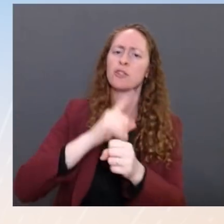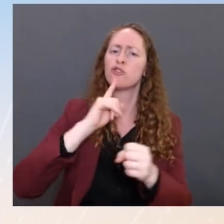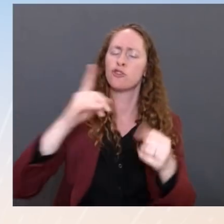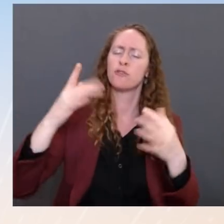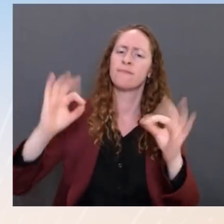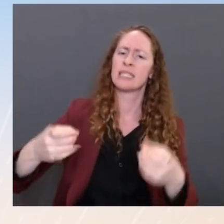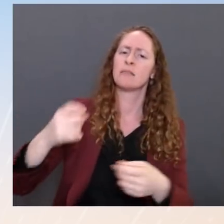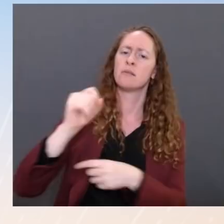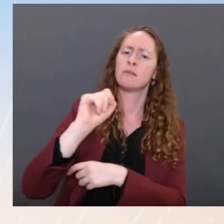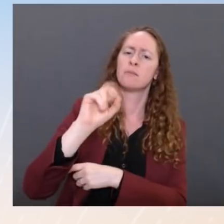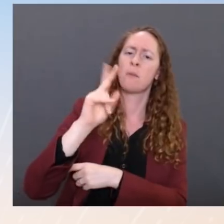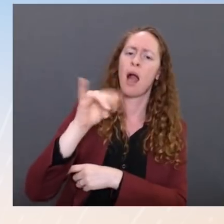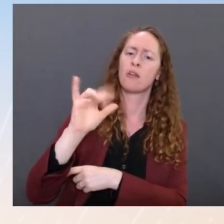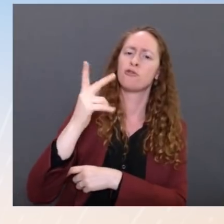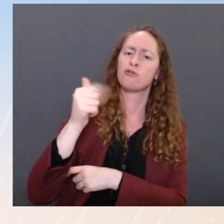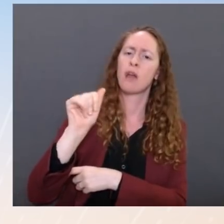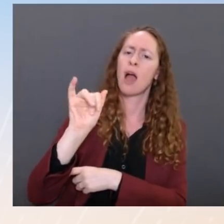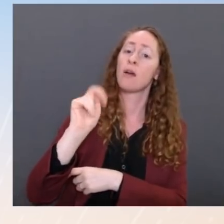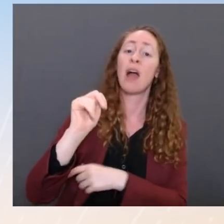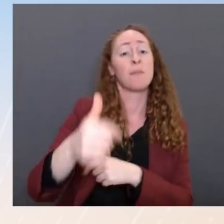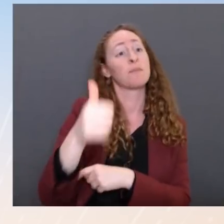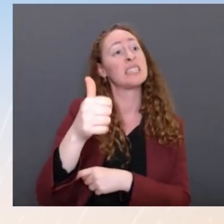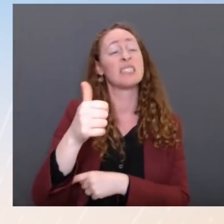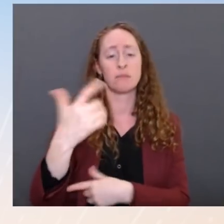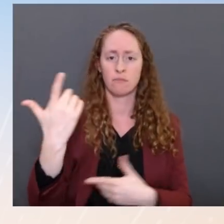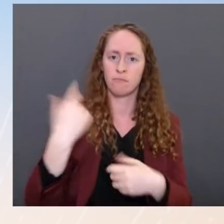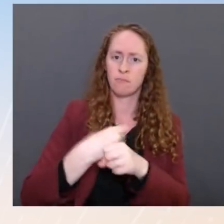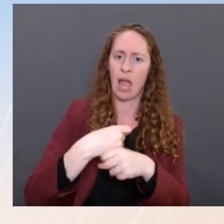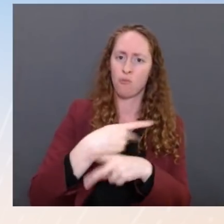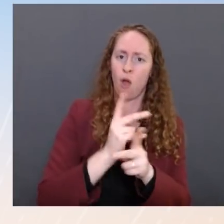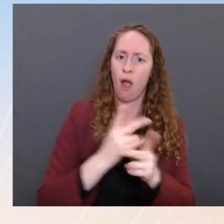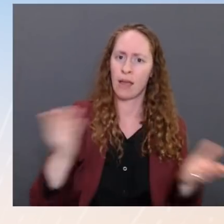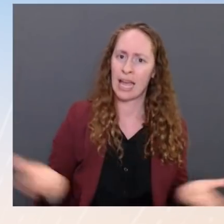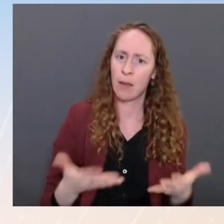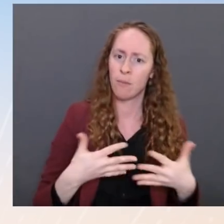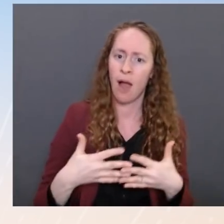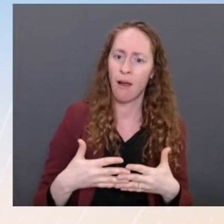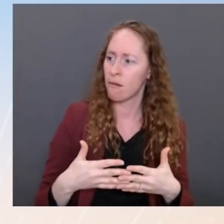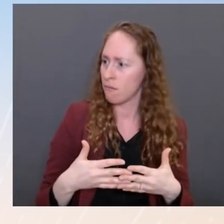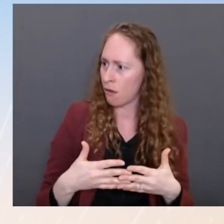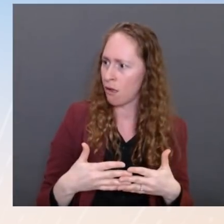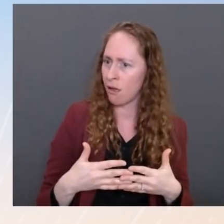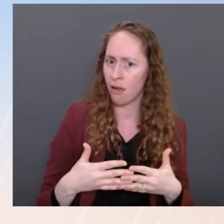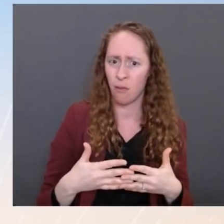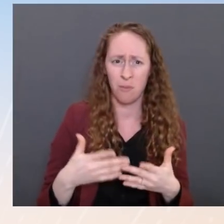Ms. Psaki: Well, there -- because the reason for this shortage is not because there was a supply chain issue in a foreign country.